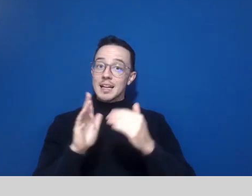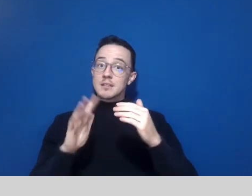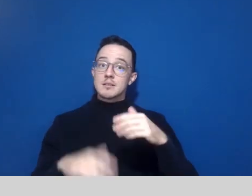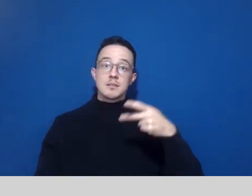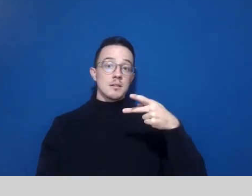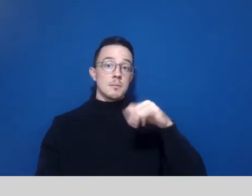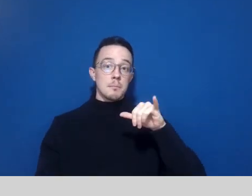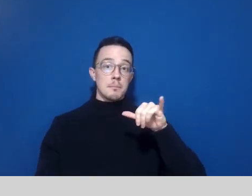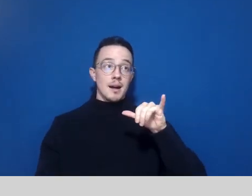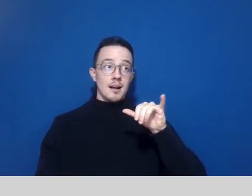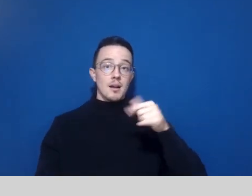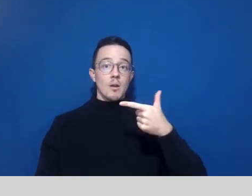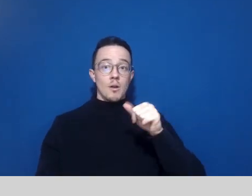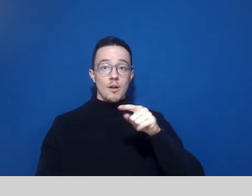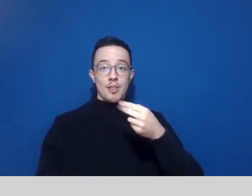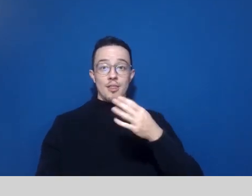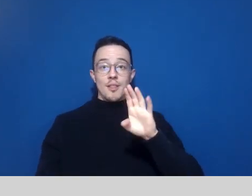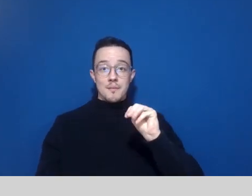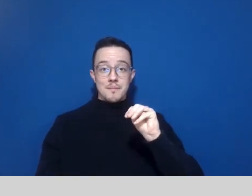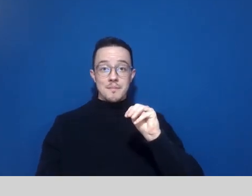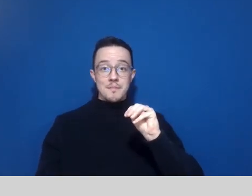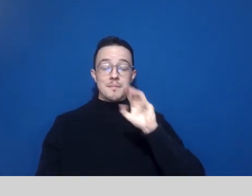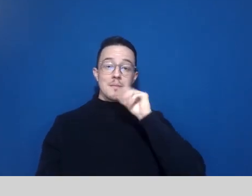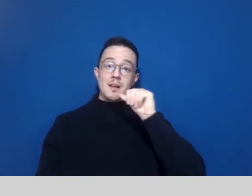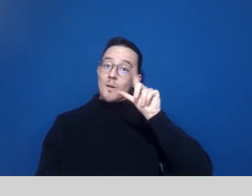and I get back not just tweets,